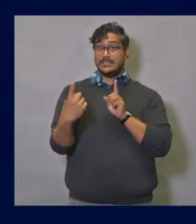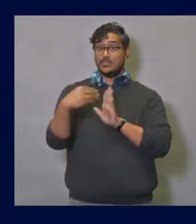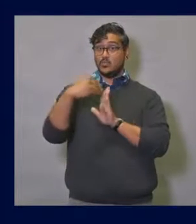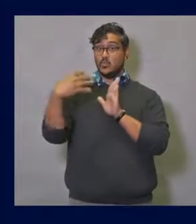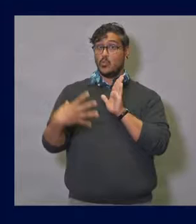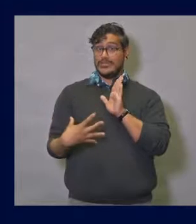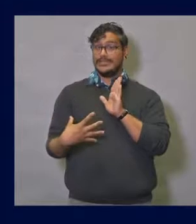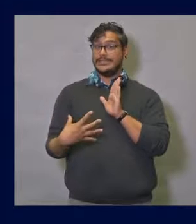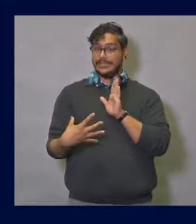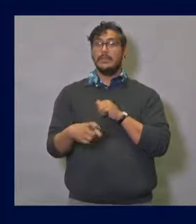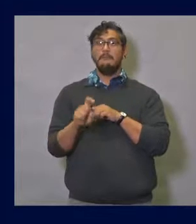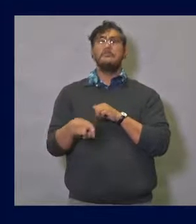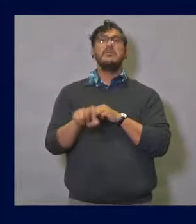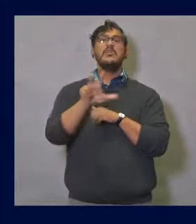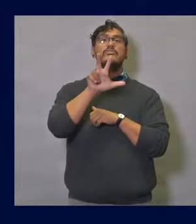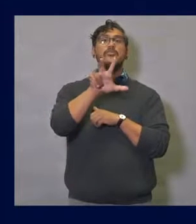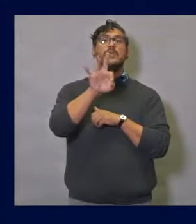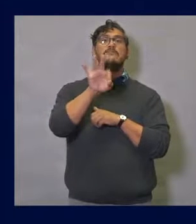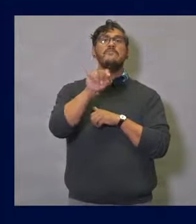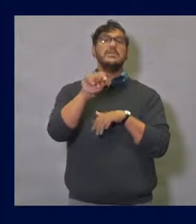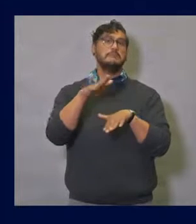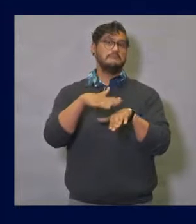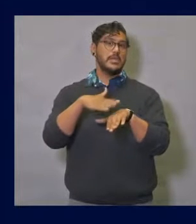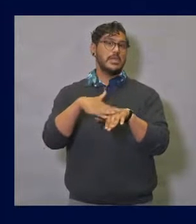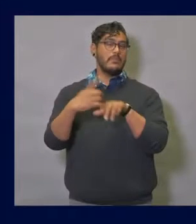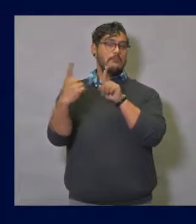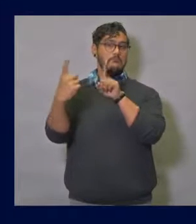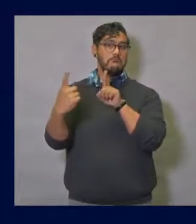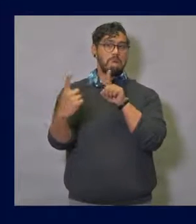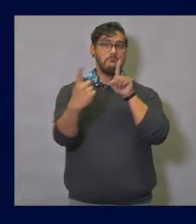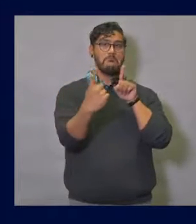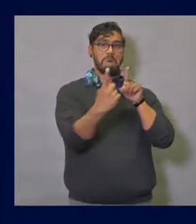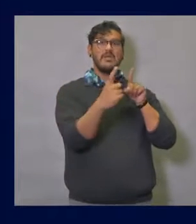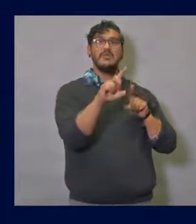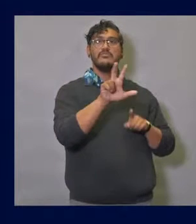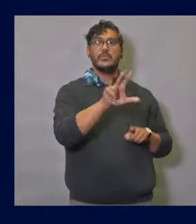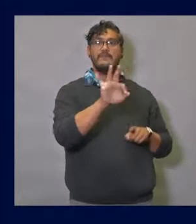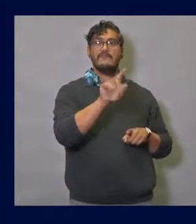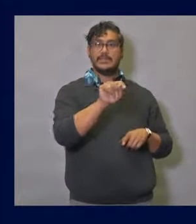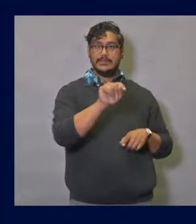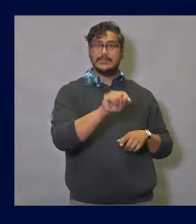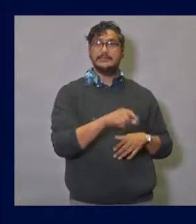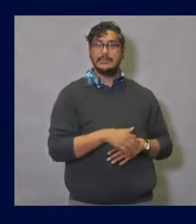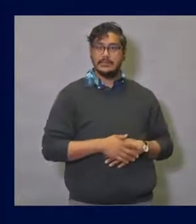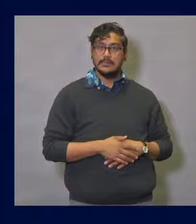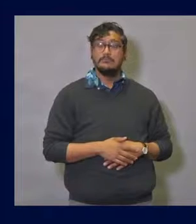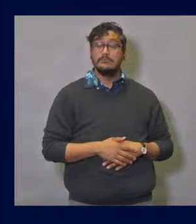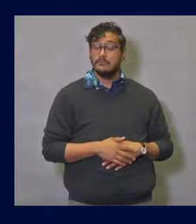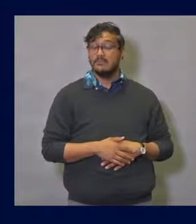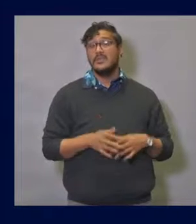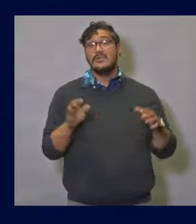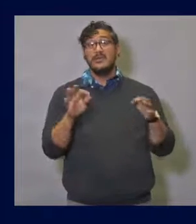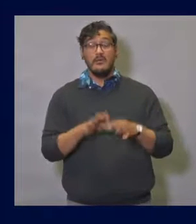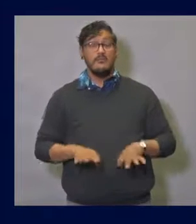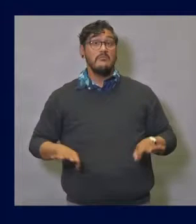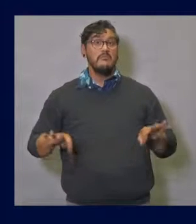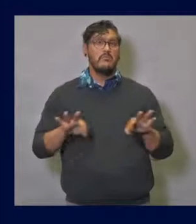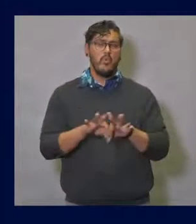TO MAXIMIZE DISTANCE BETWEEN STUDENT SEATING, MAINTAINING THREE FEET MINIMUM DISTANCE AT